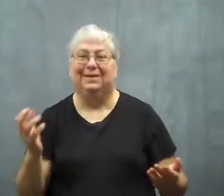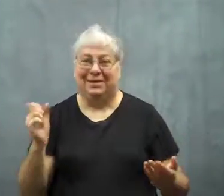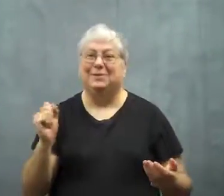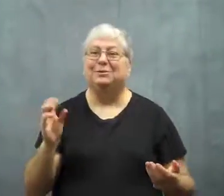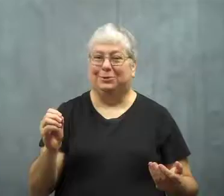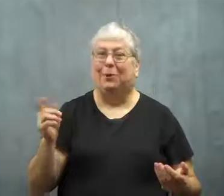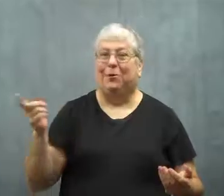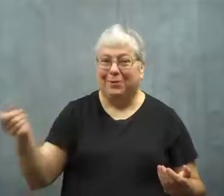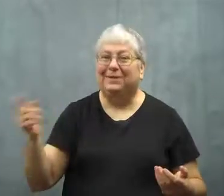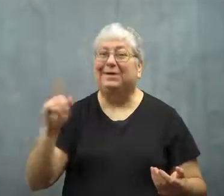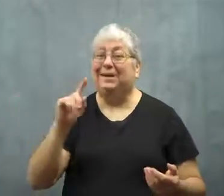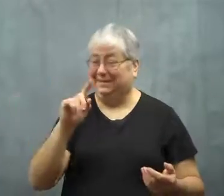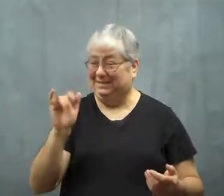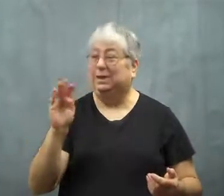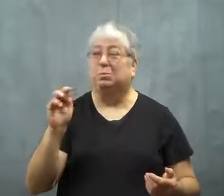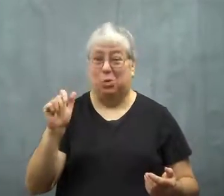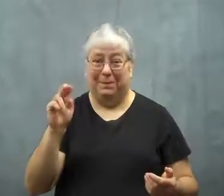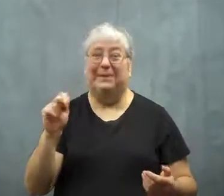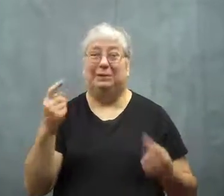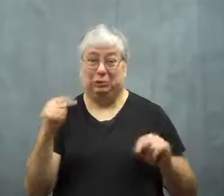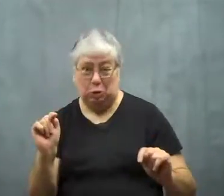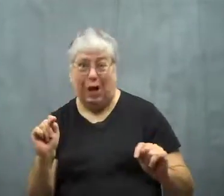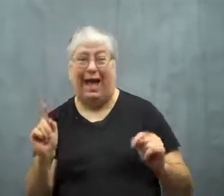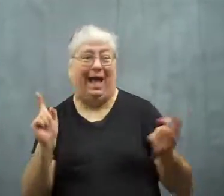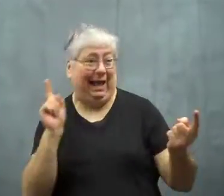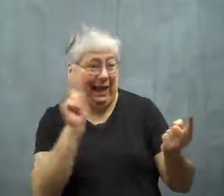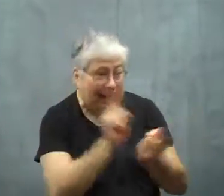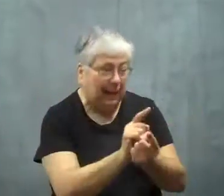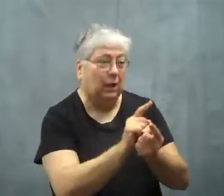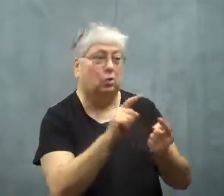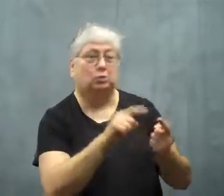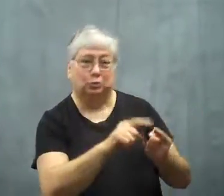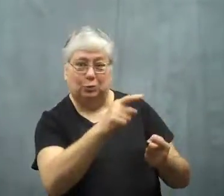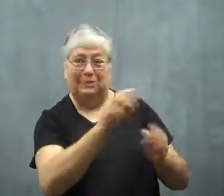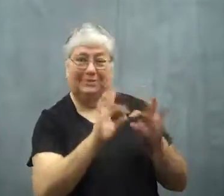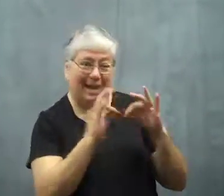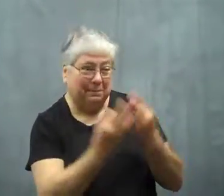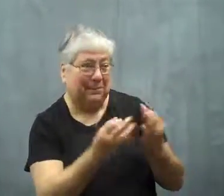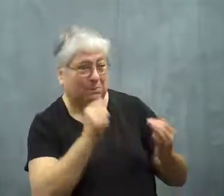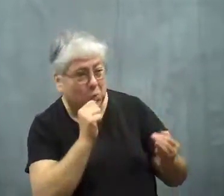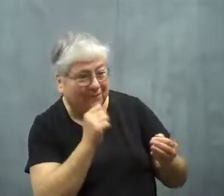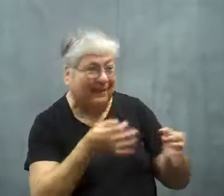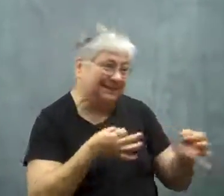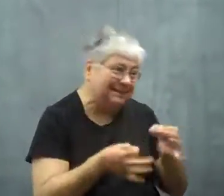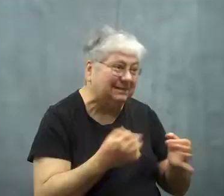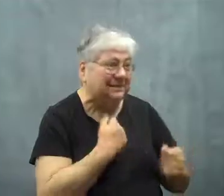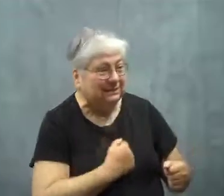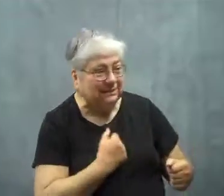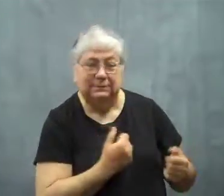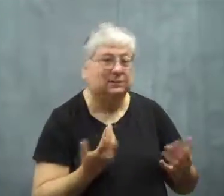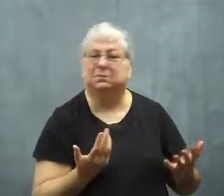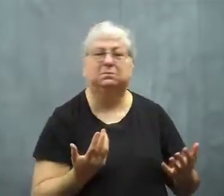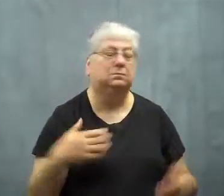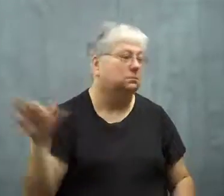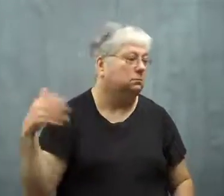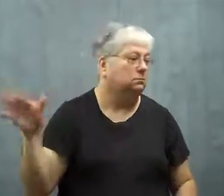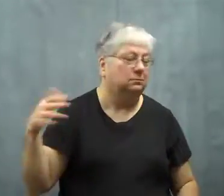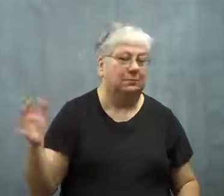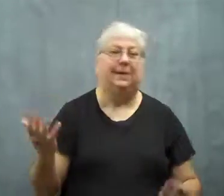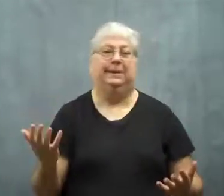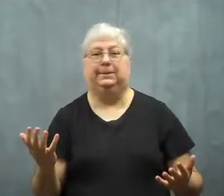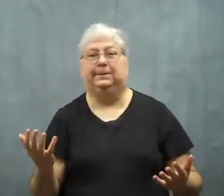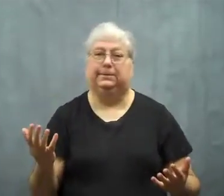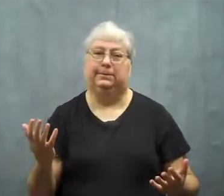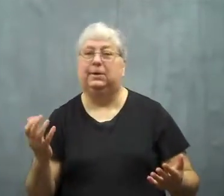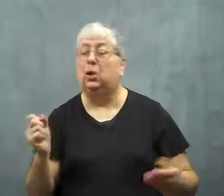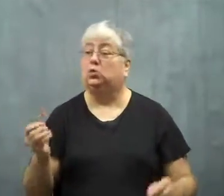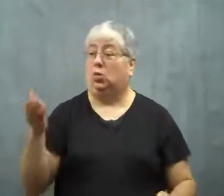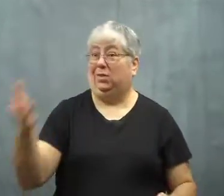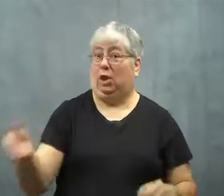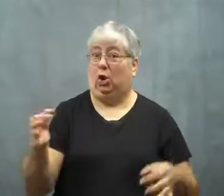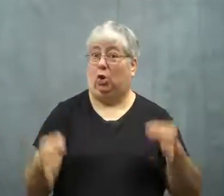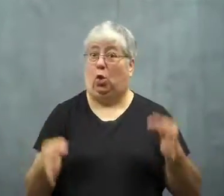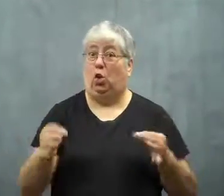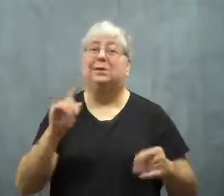Zimmerman had tried to approach the family and apologize, but was rebuffed.